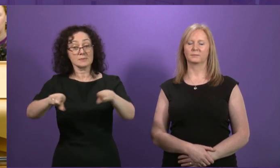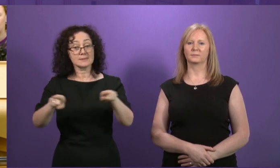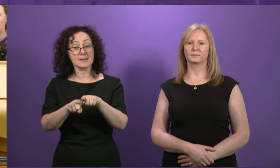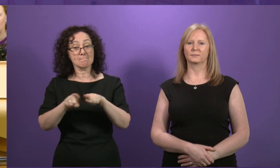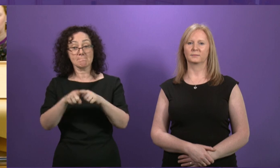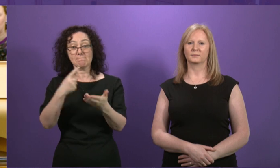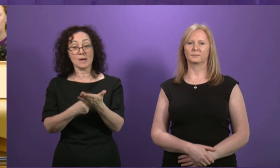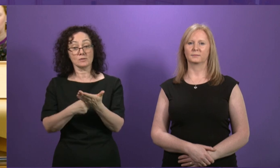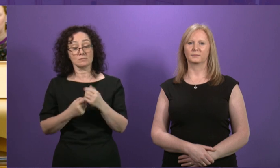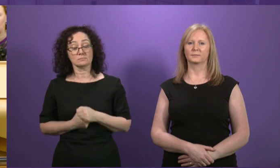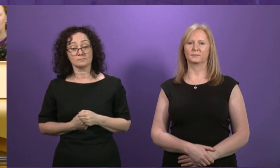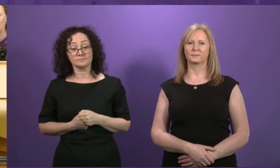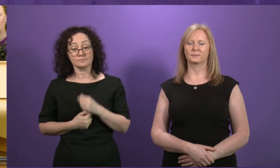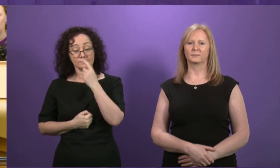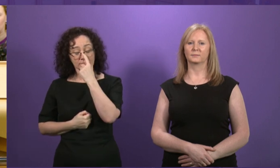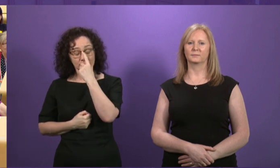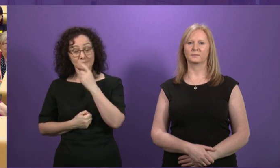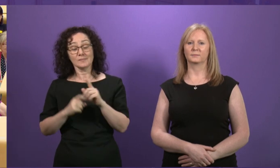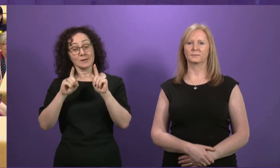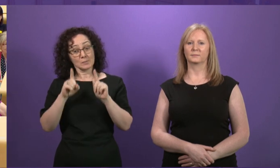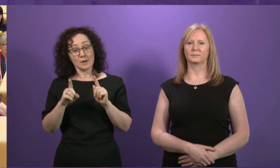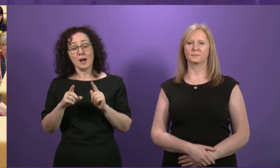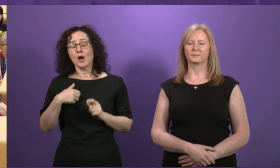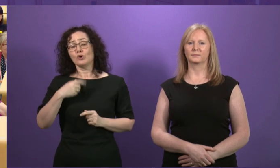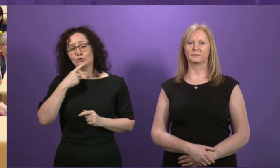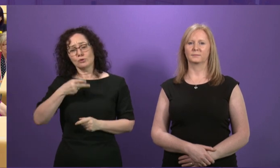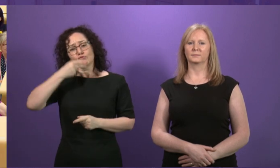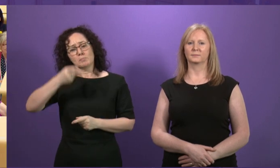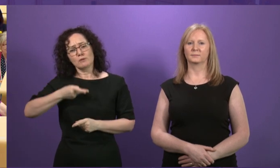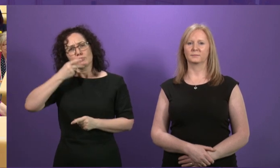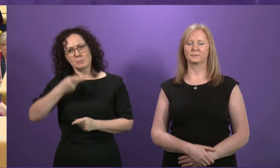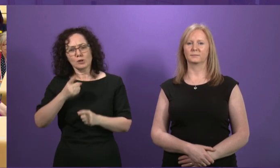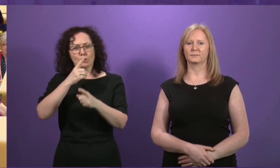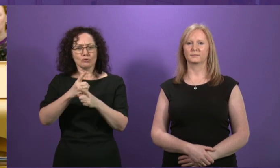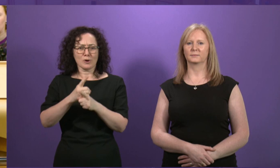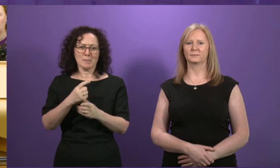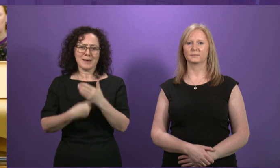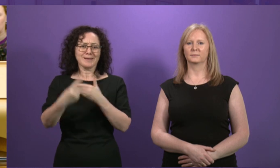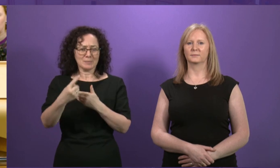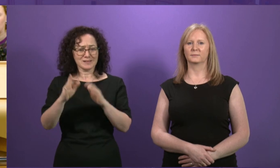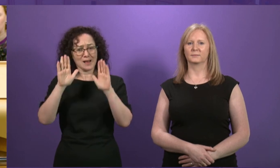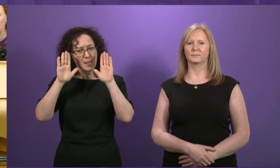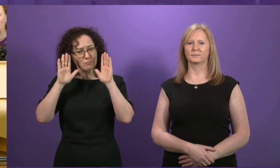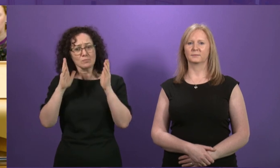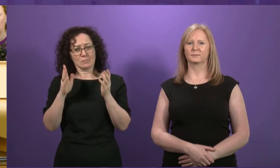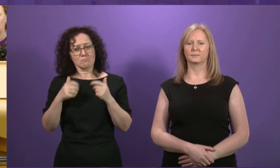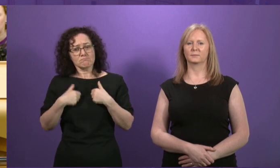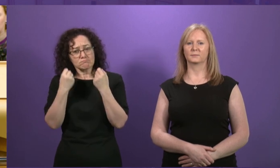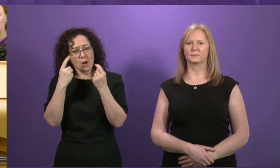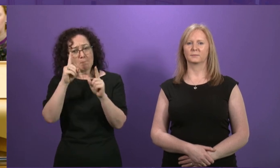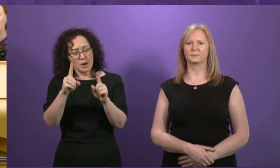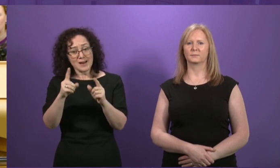independence any day, but people across Scotland are worried right now about Brexit.